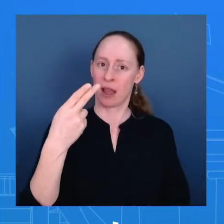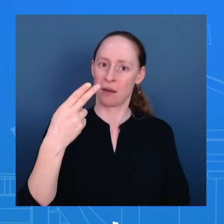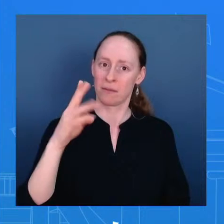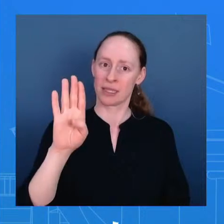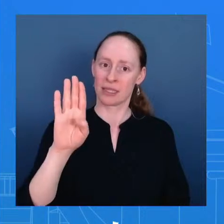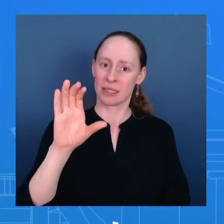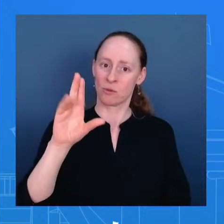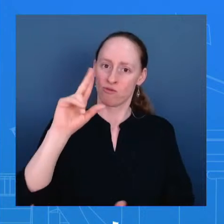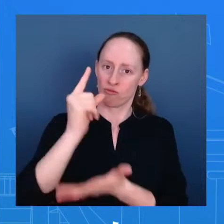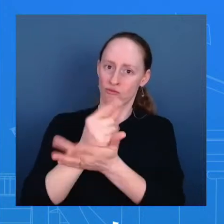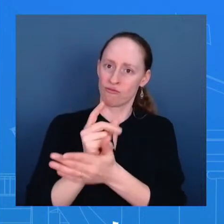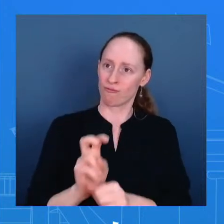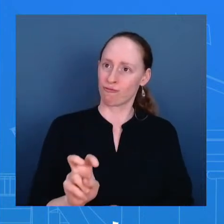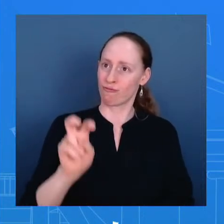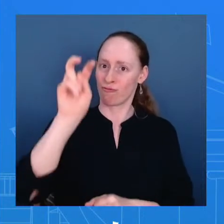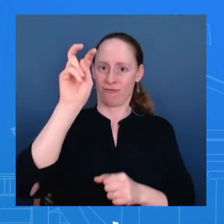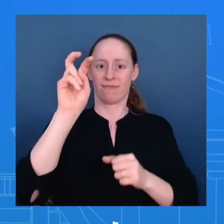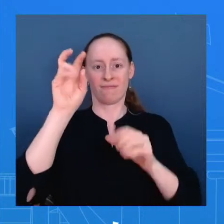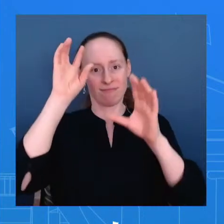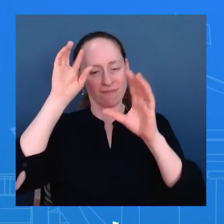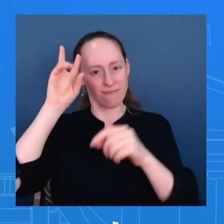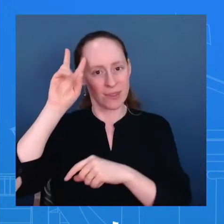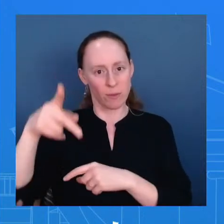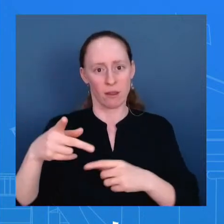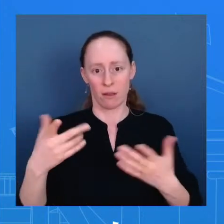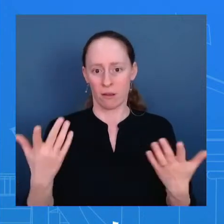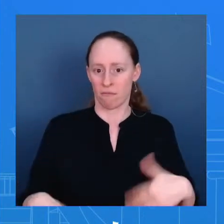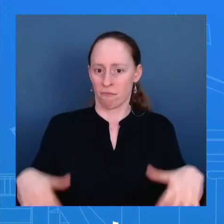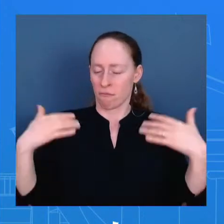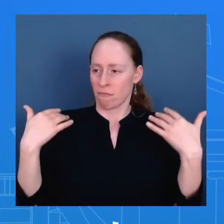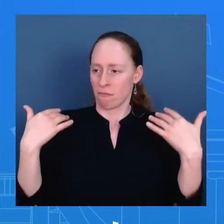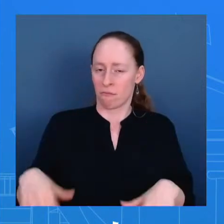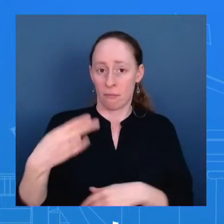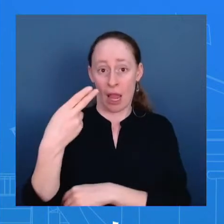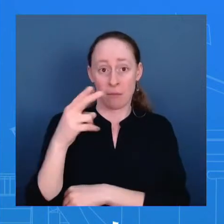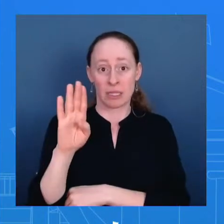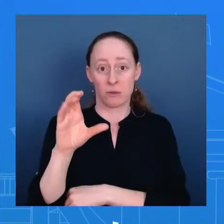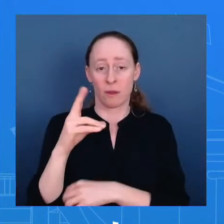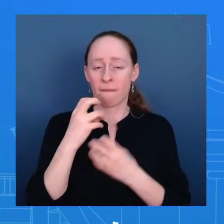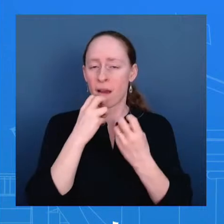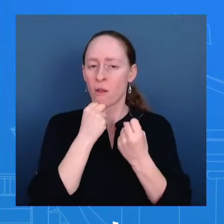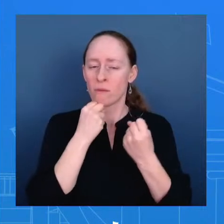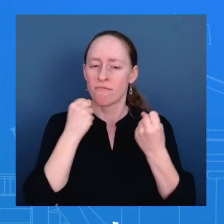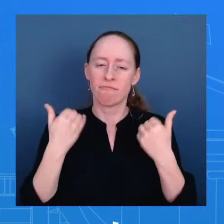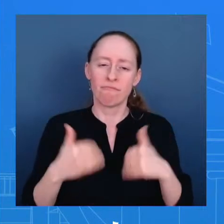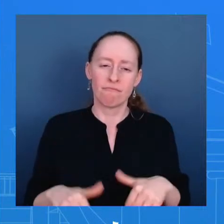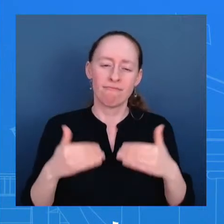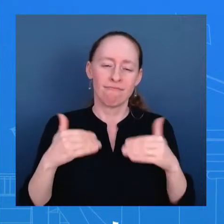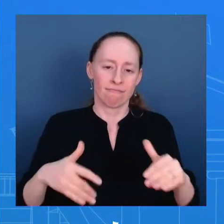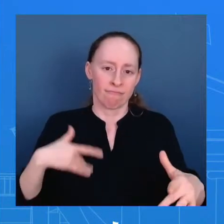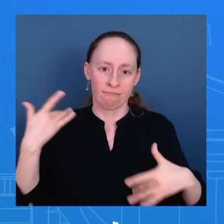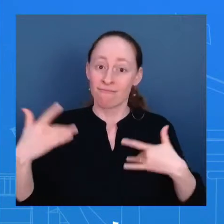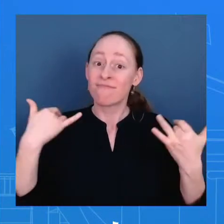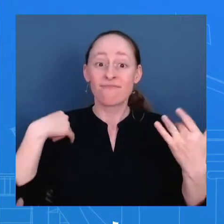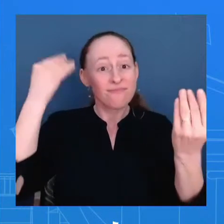And I'm proud and very pleased to announce today that the Biden-Harris administration has invested more than $16 billion